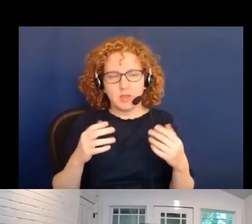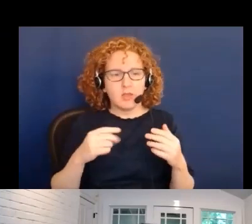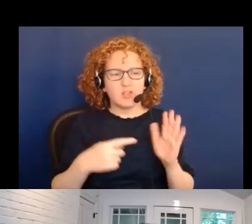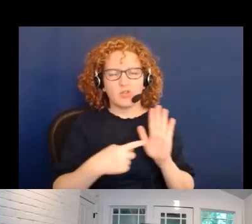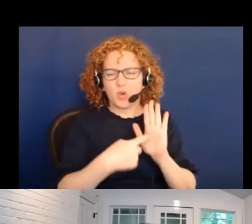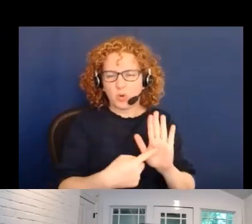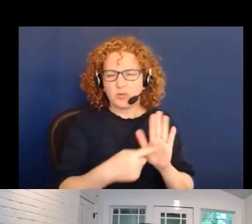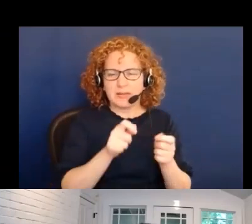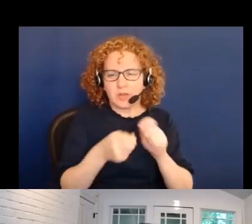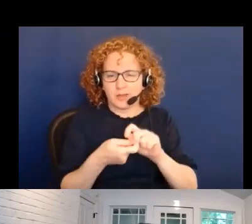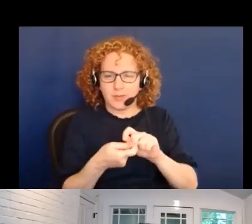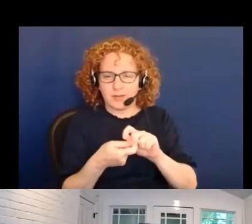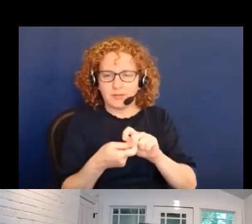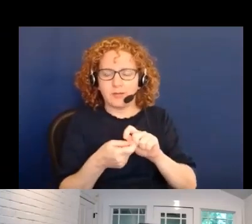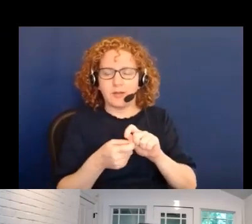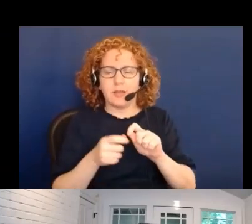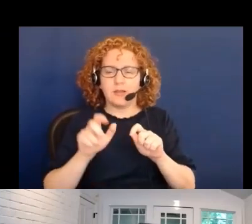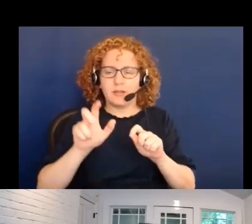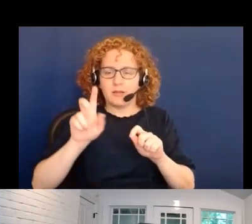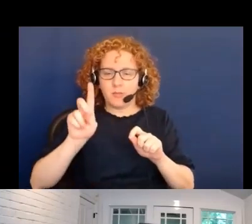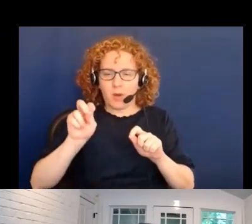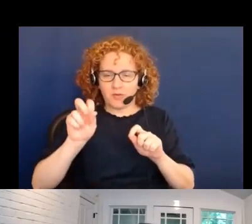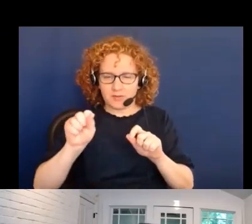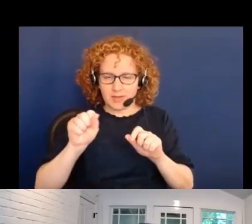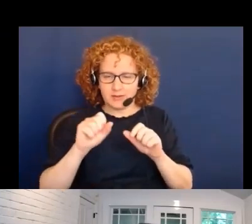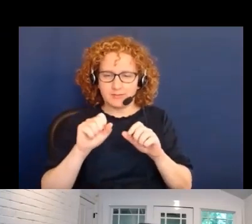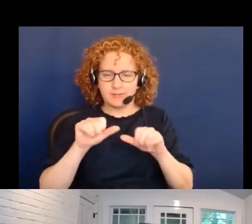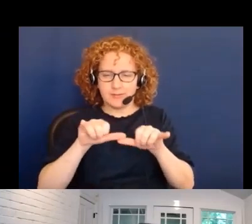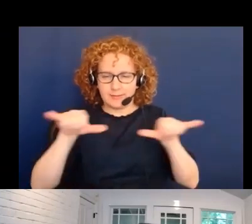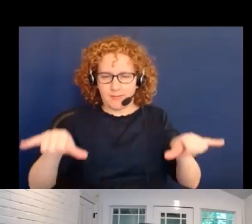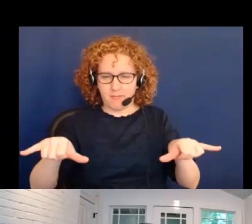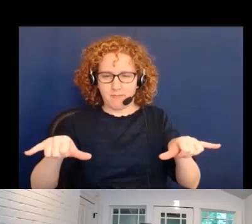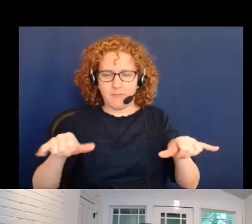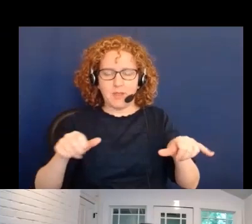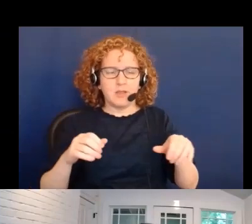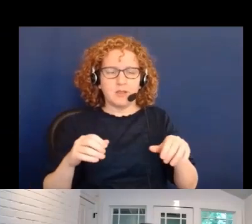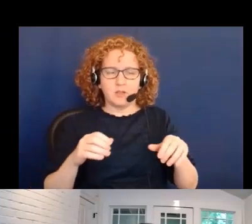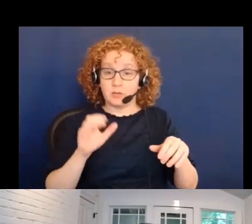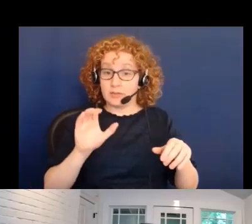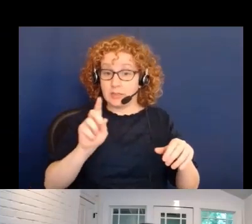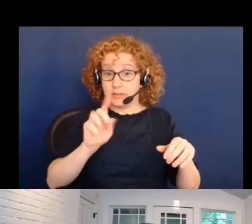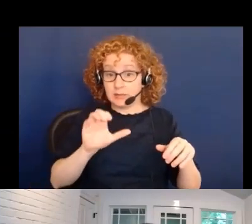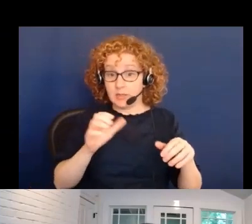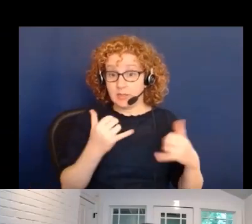in the Department of State system to give more weight to CDC's existing travel health assessments